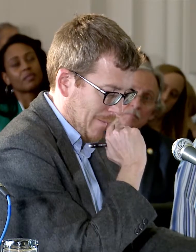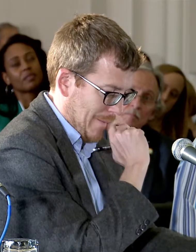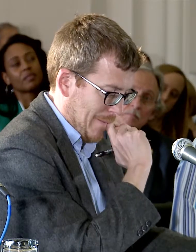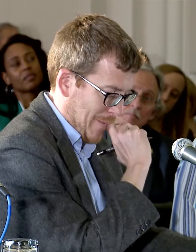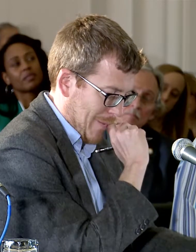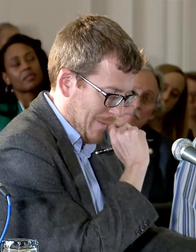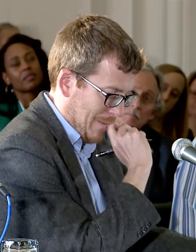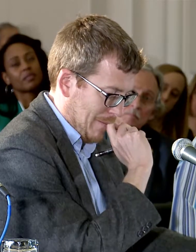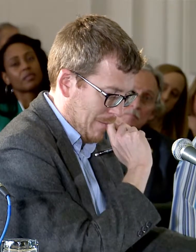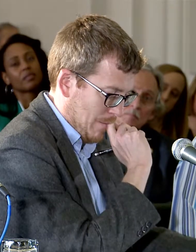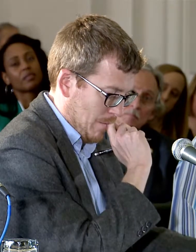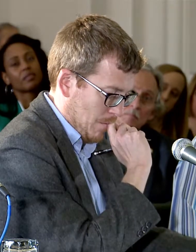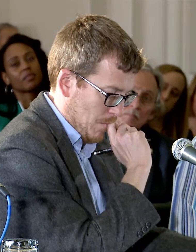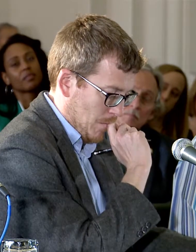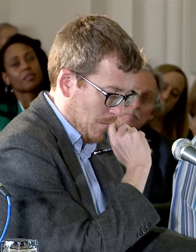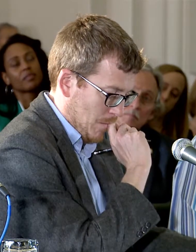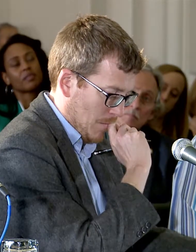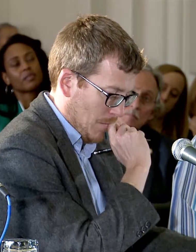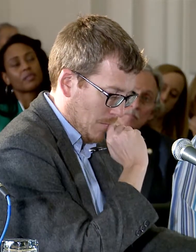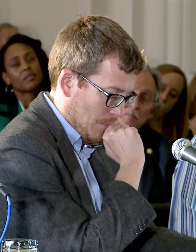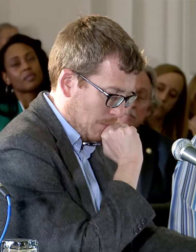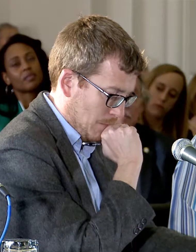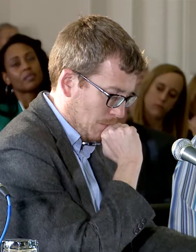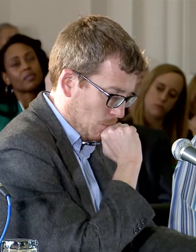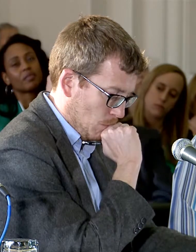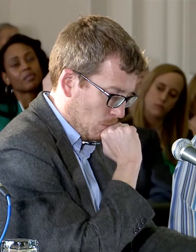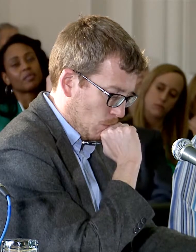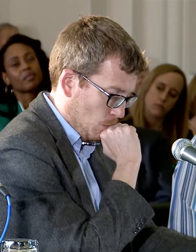and cost a lot of money. And I was wondering, why did you pursue that path?